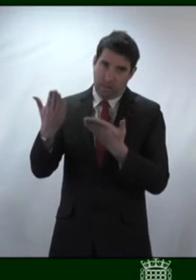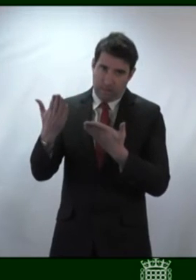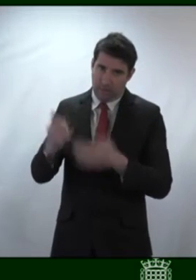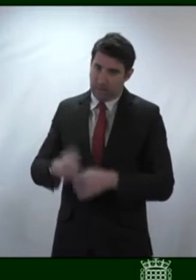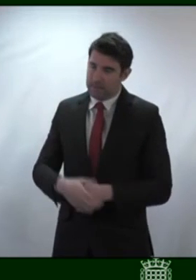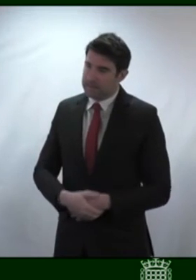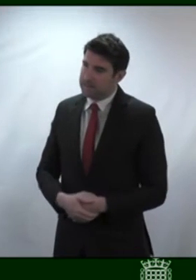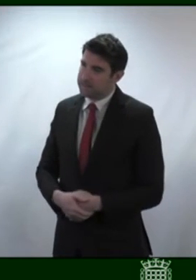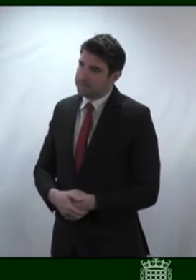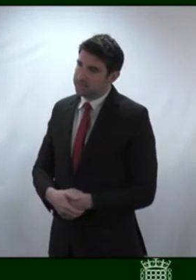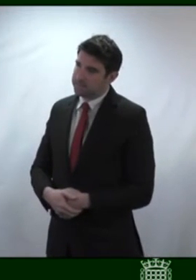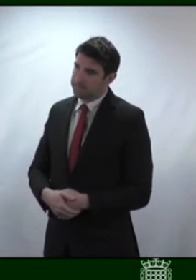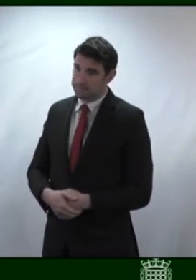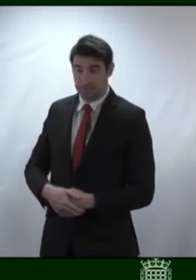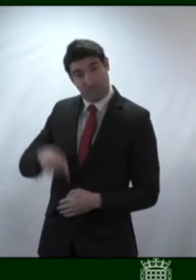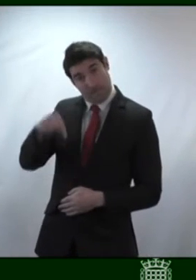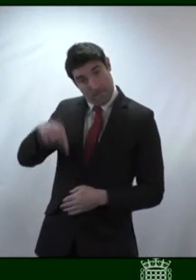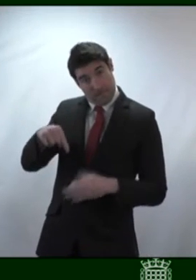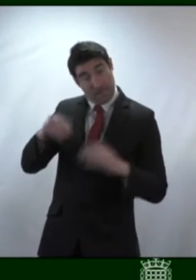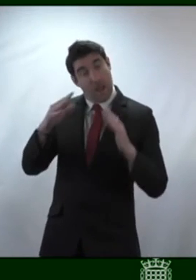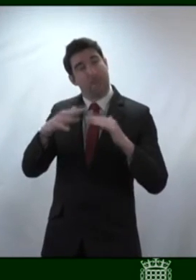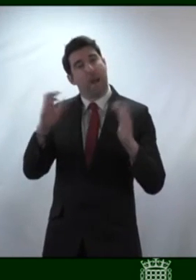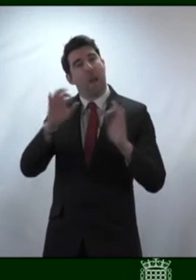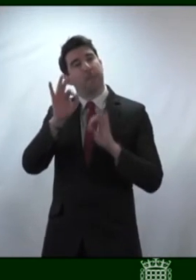I want to look at some of the decisions that the Prime Minister has made in the last